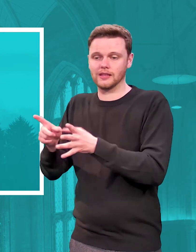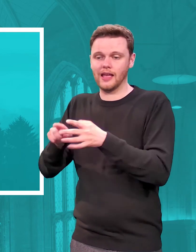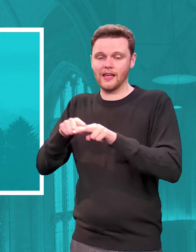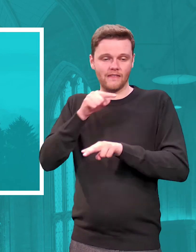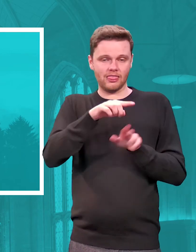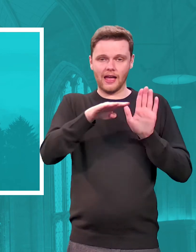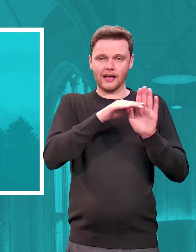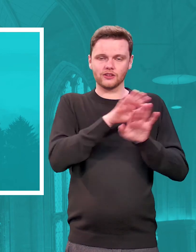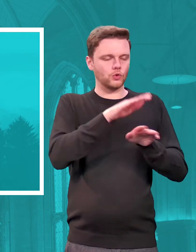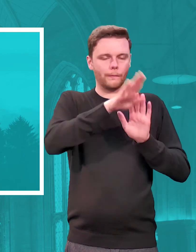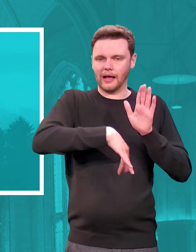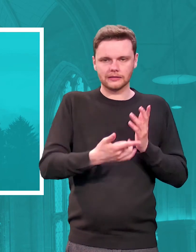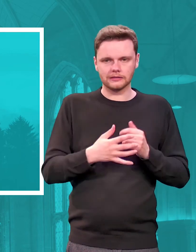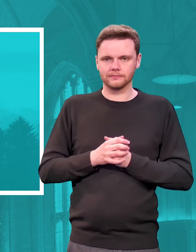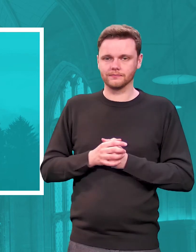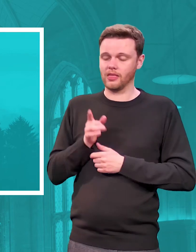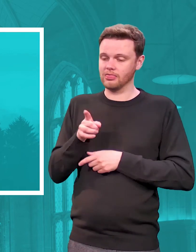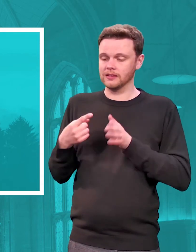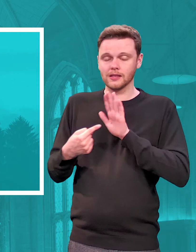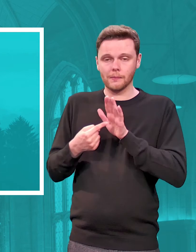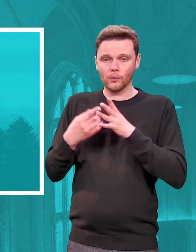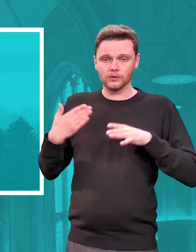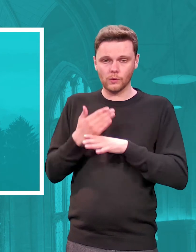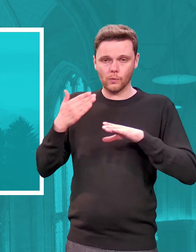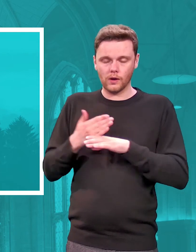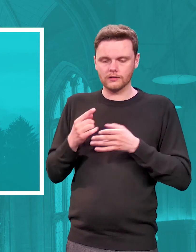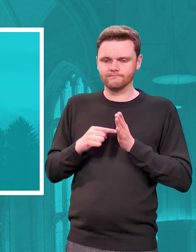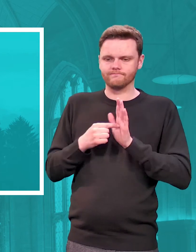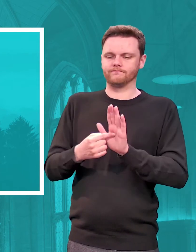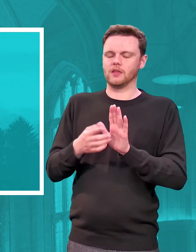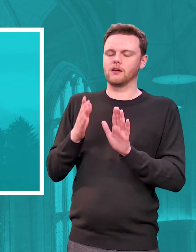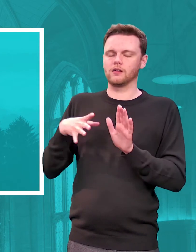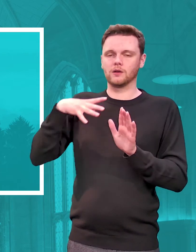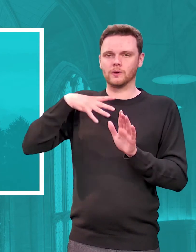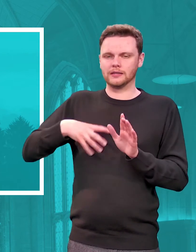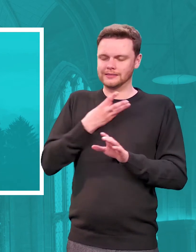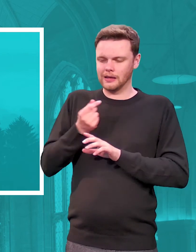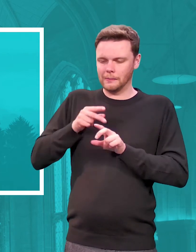This important piece of work has revealed the need for some assessment of cases being brought